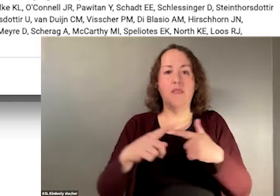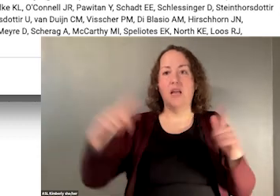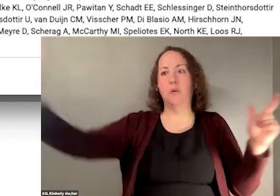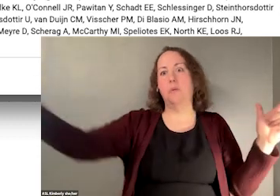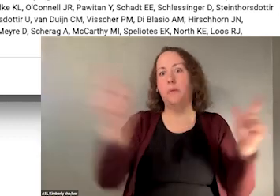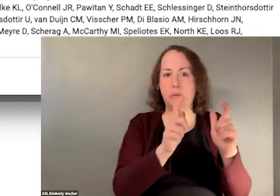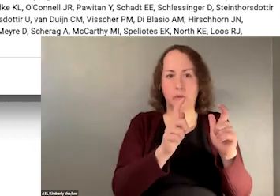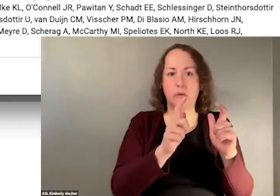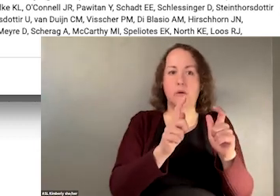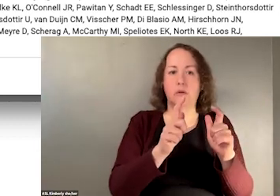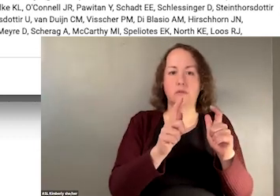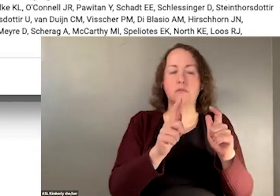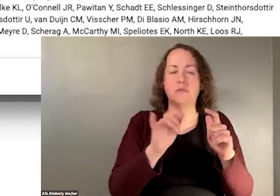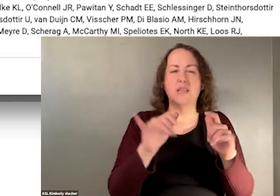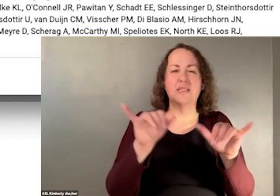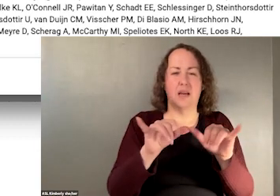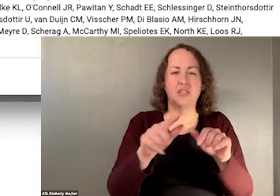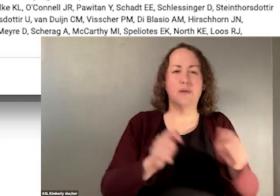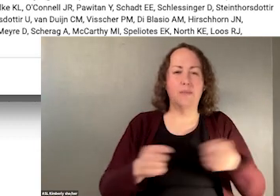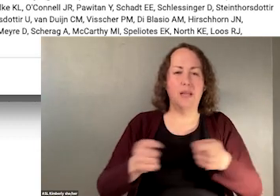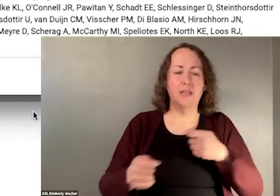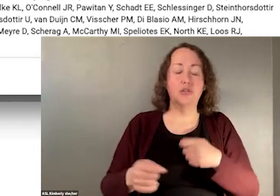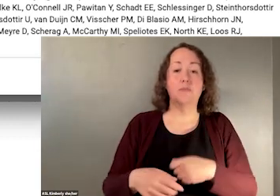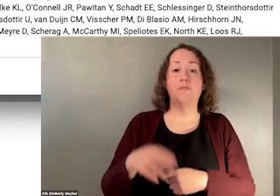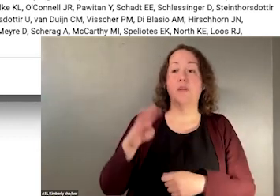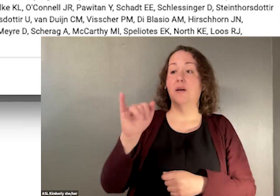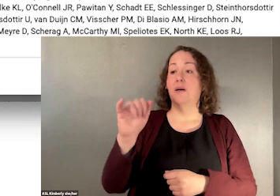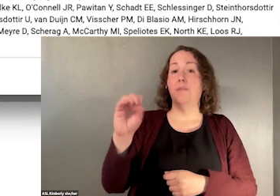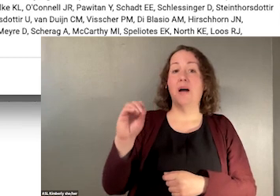When you create a biographical sketch, we don't throw any of this information out.